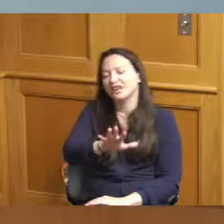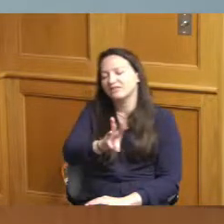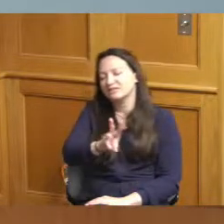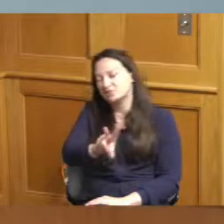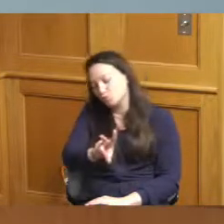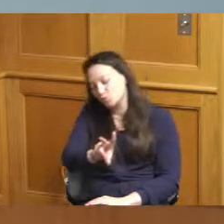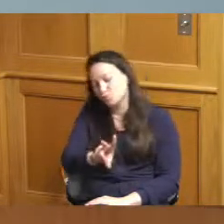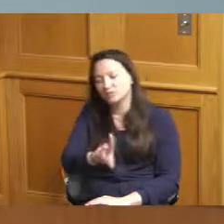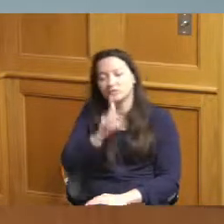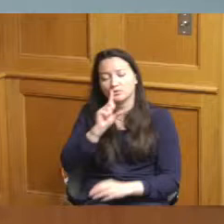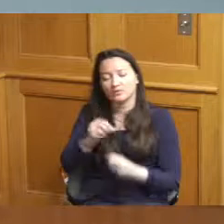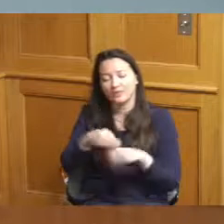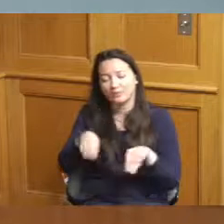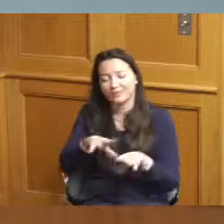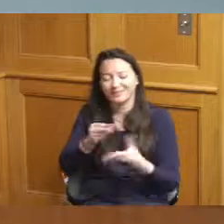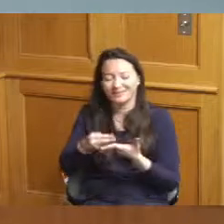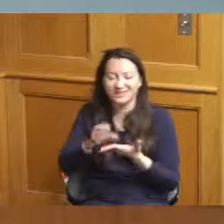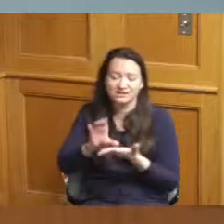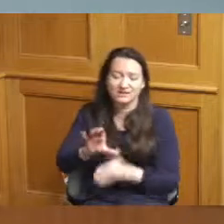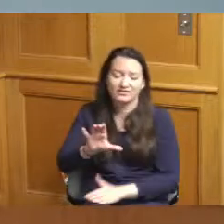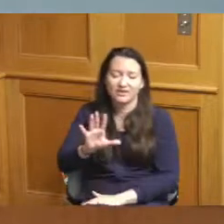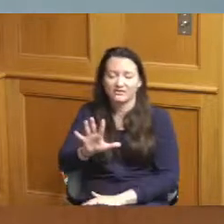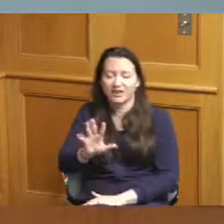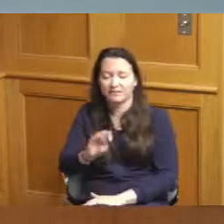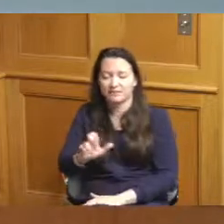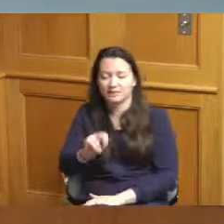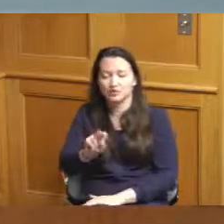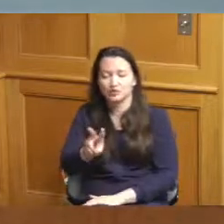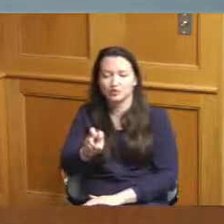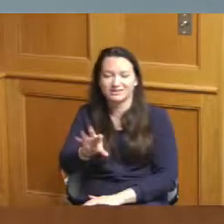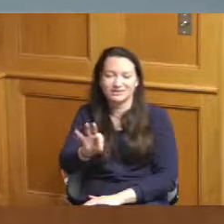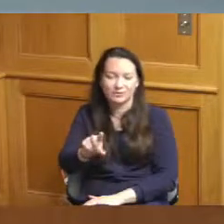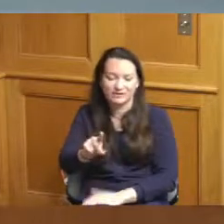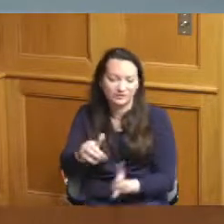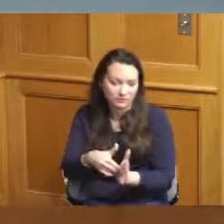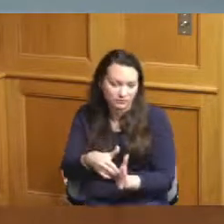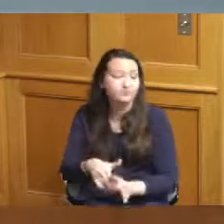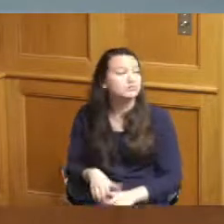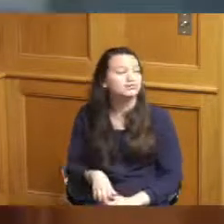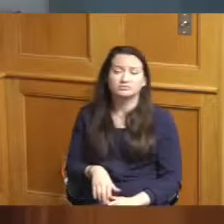a real property investment was 5 million 291,000. thank you so Madam President may I just